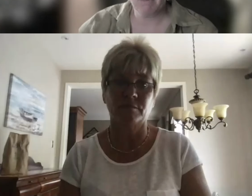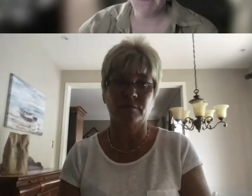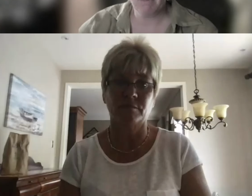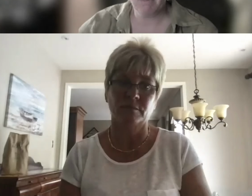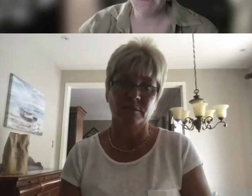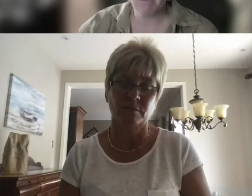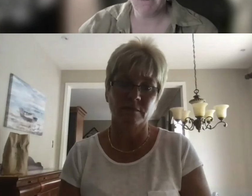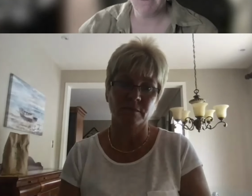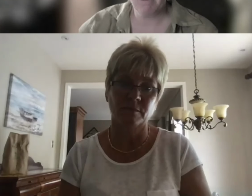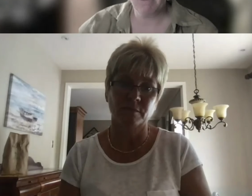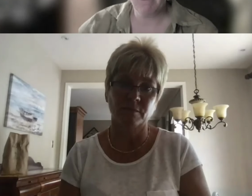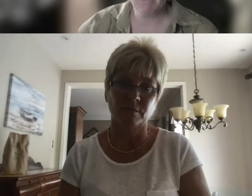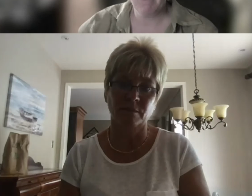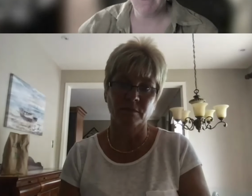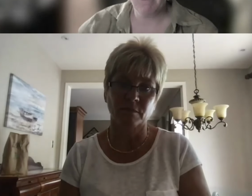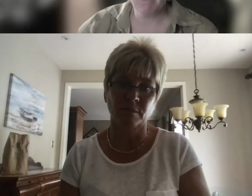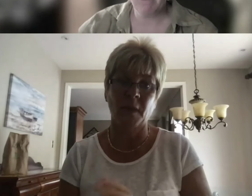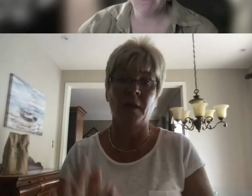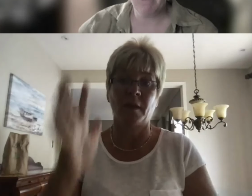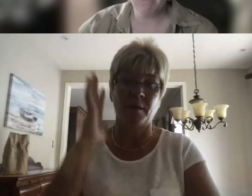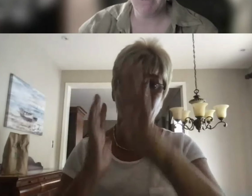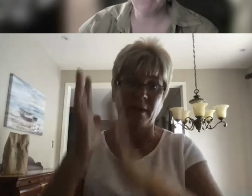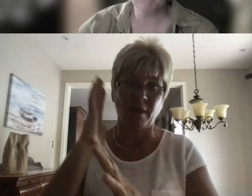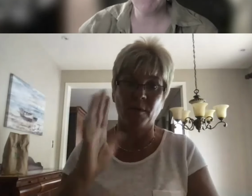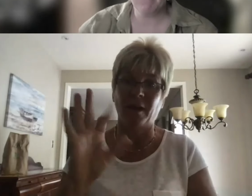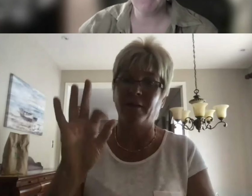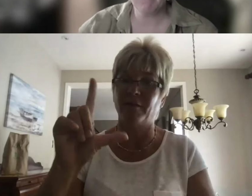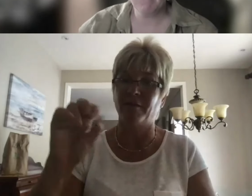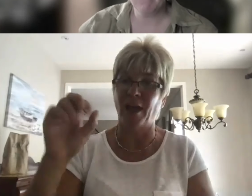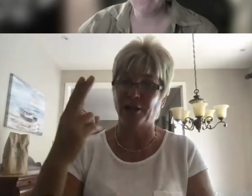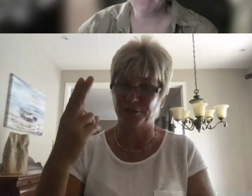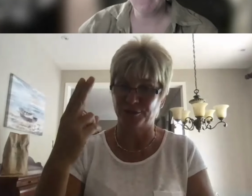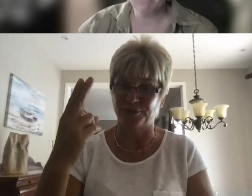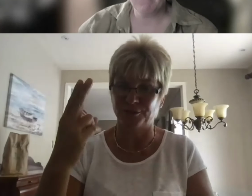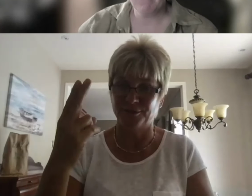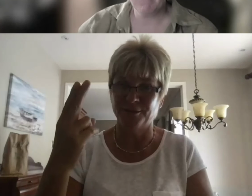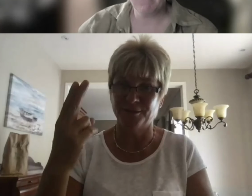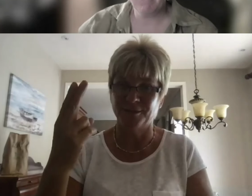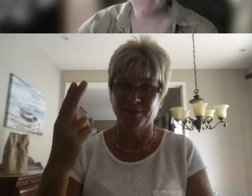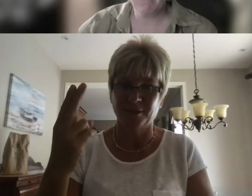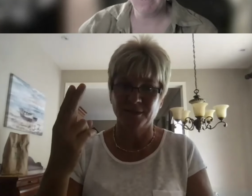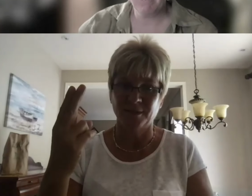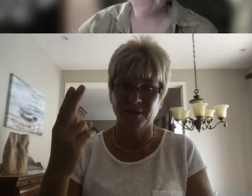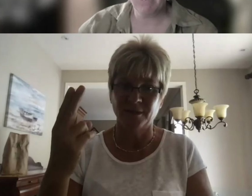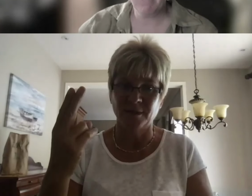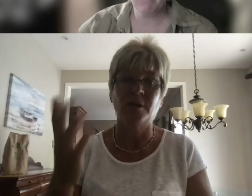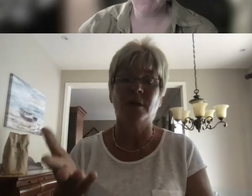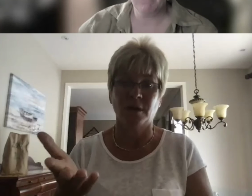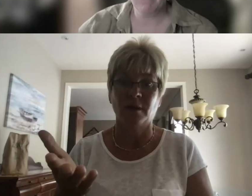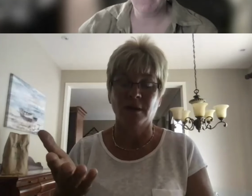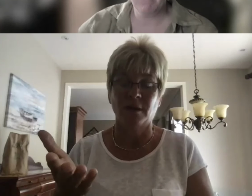I often make is way back then we had Flash, and every time a new innovation,